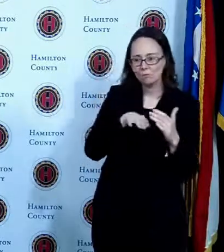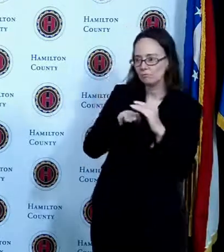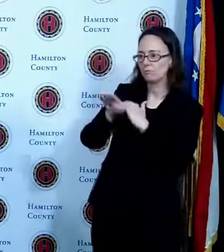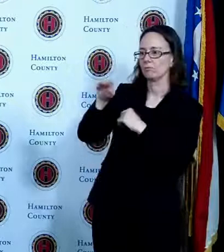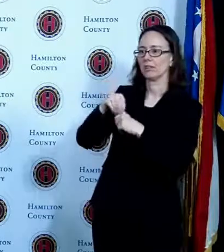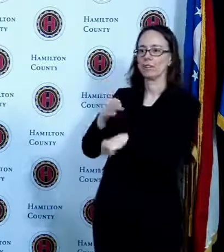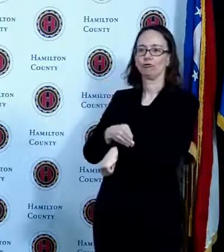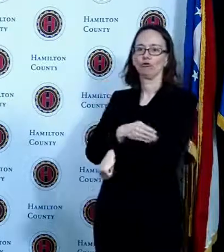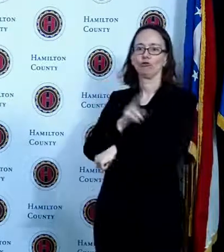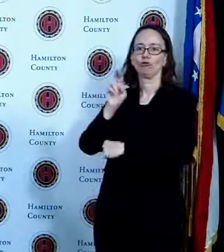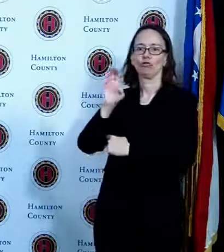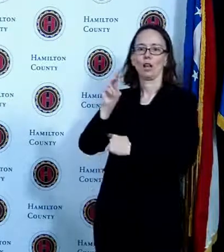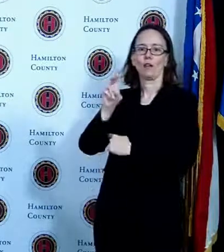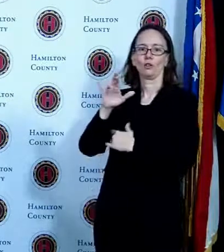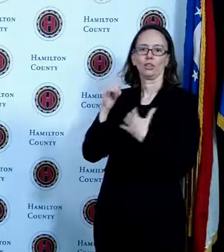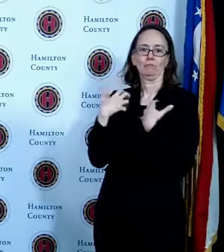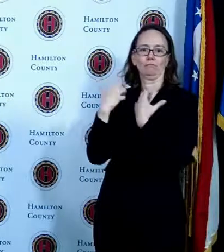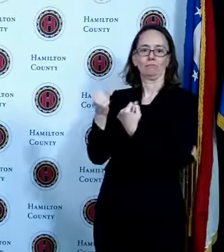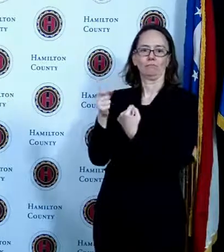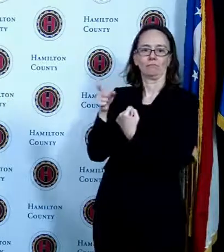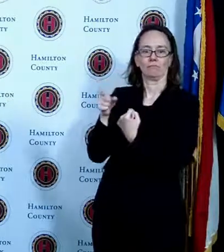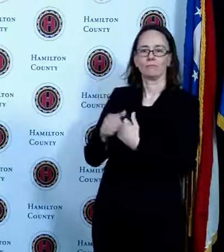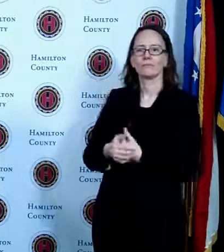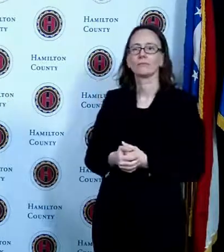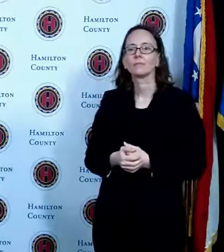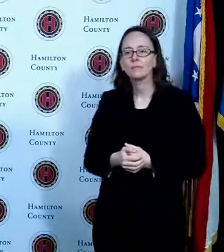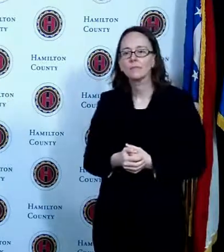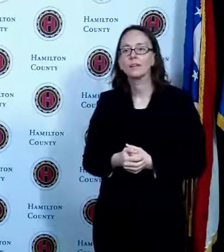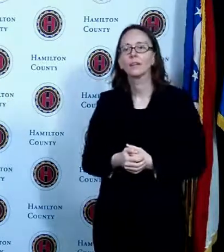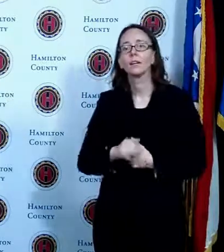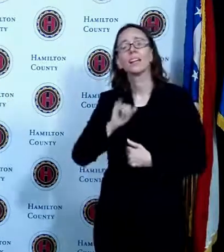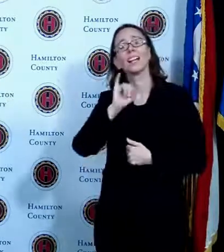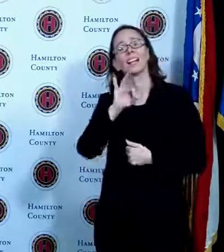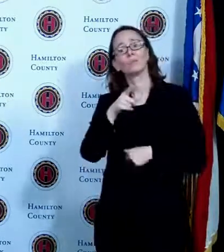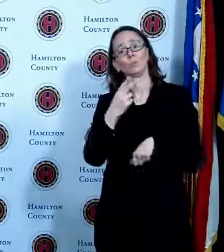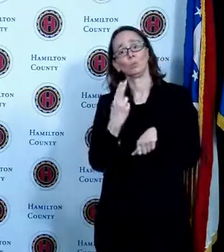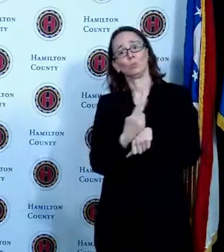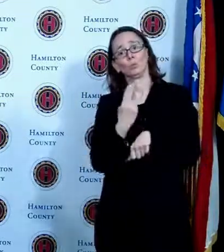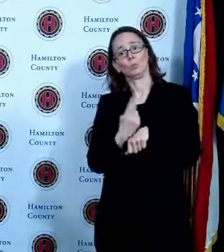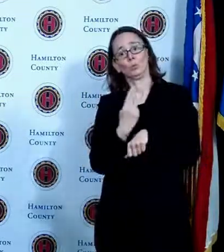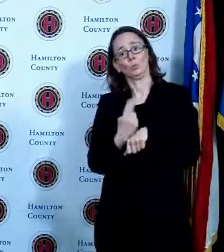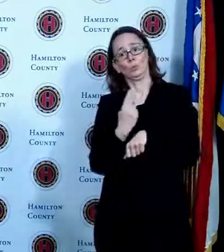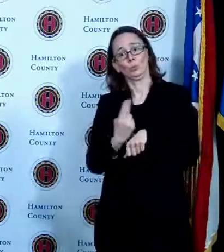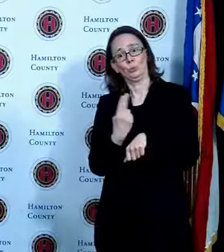users their tolerances are built up we will see a lower overdose and that's not